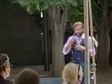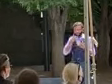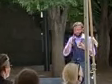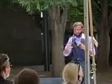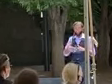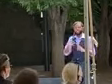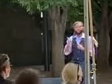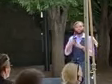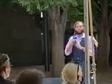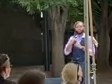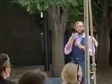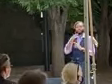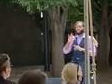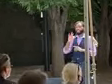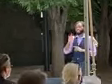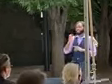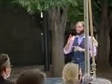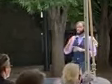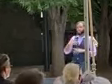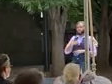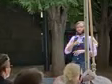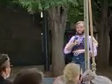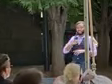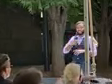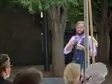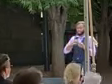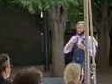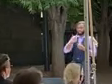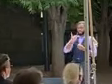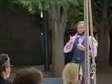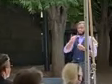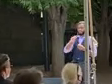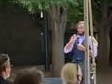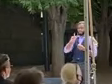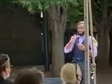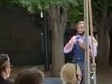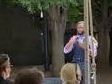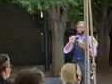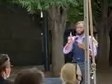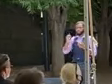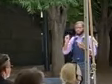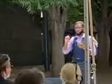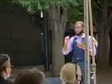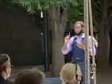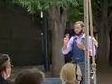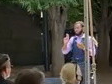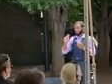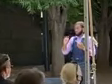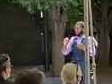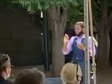A special thanks to the FDR committee staff especially Kelly Douglas and Laura O'Connell. Thank you for all you do.